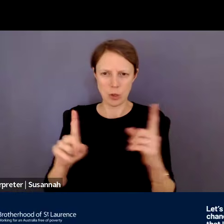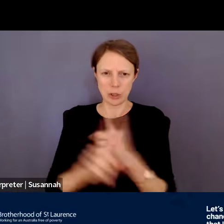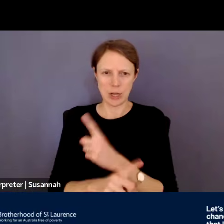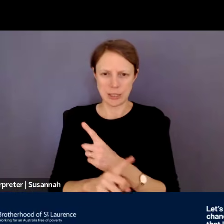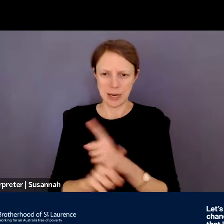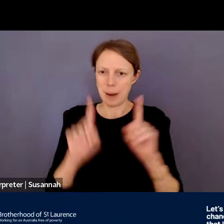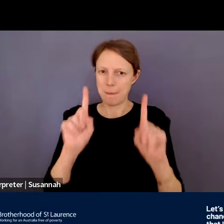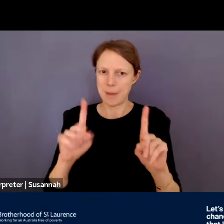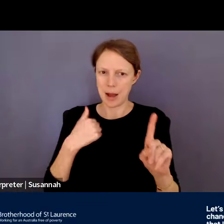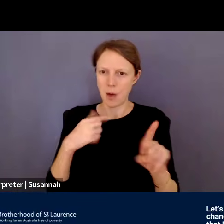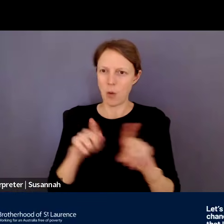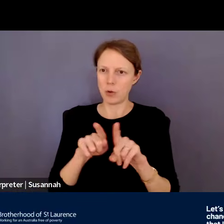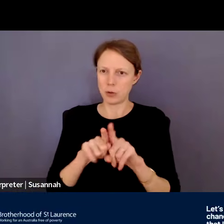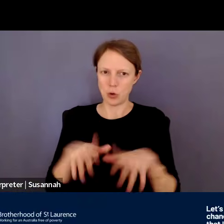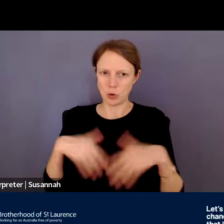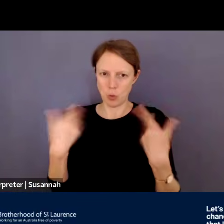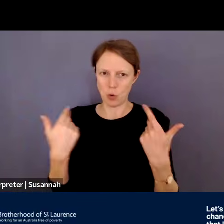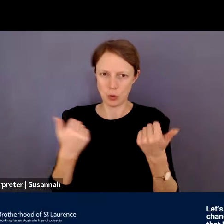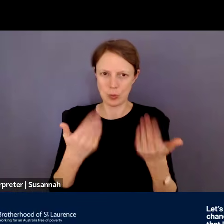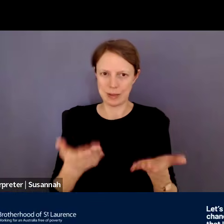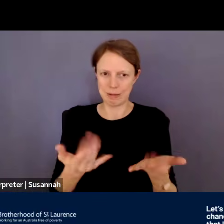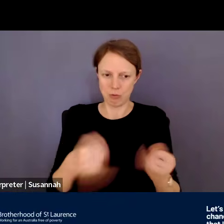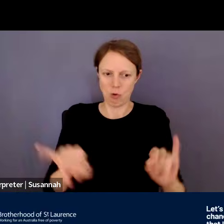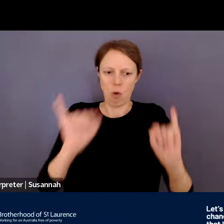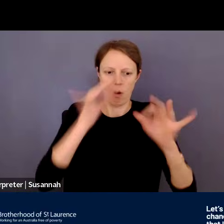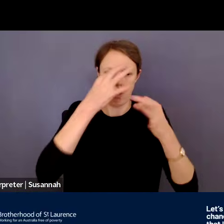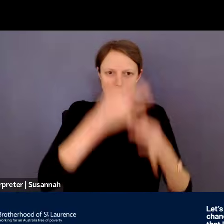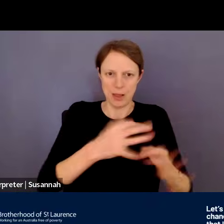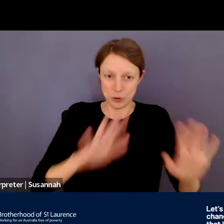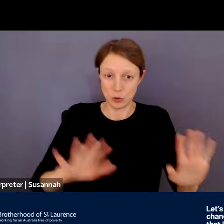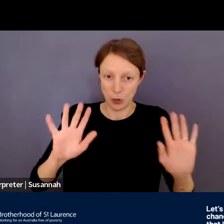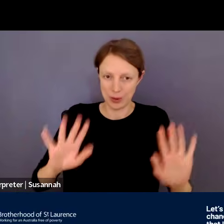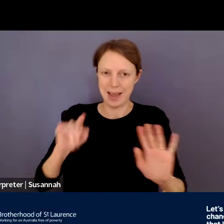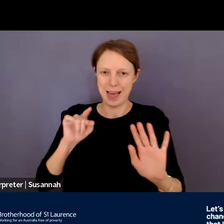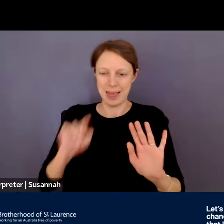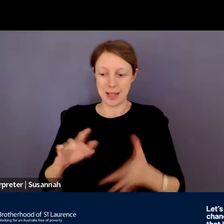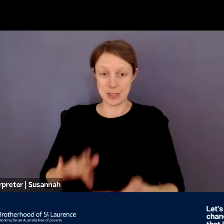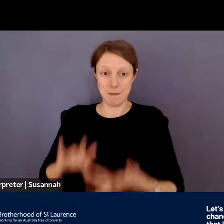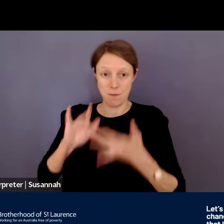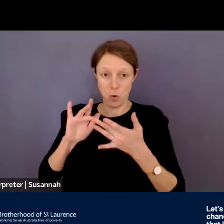people. So that's the formal definitions and they aren't changing until the 1st of January 2028. It